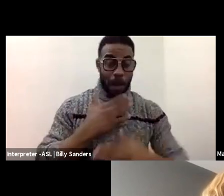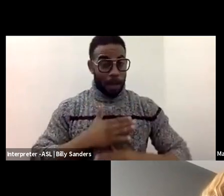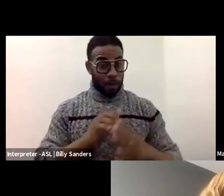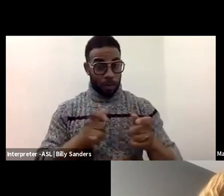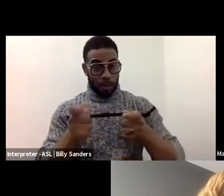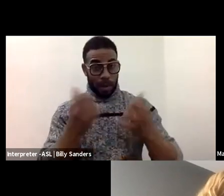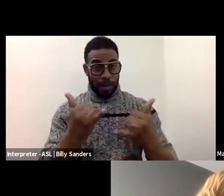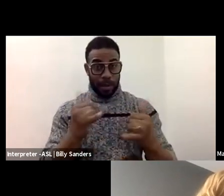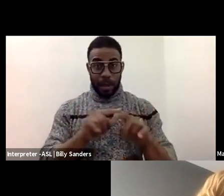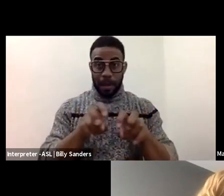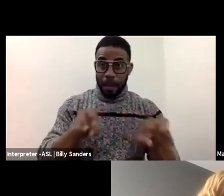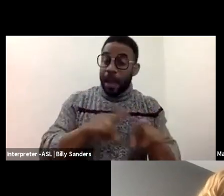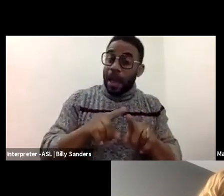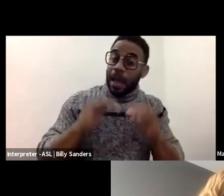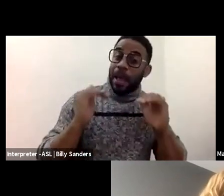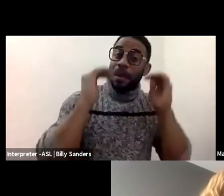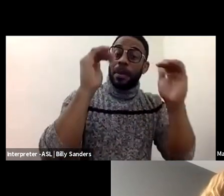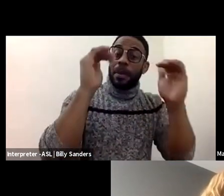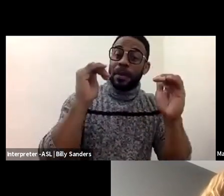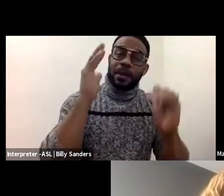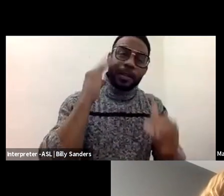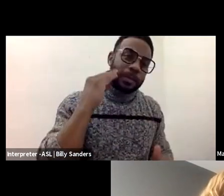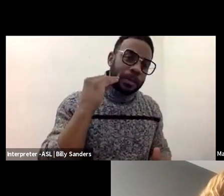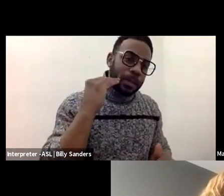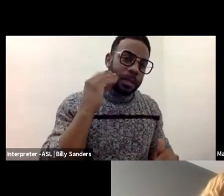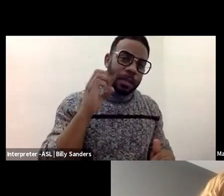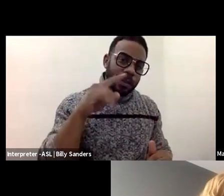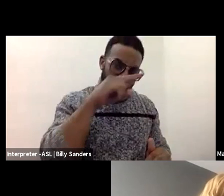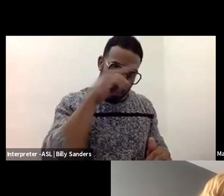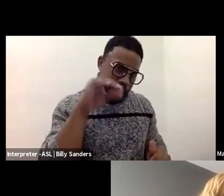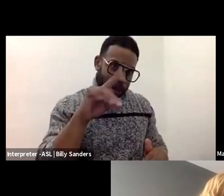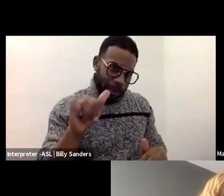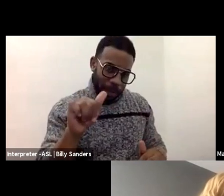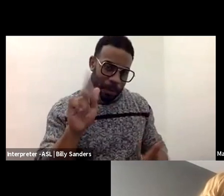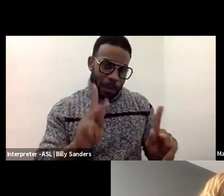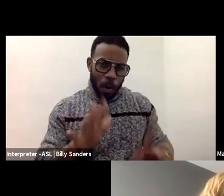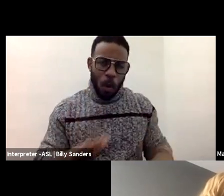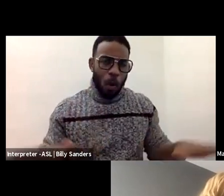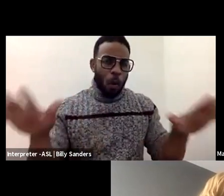today's panel Amplifying the Experiences of Black Disabled People Abroad.